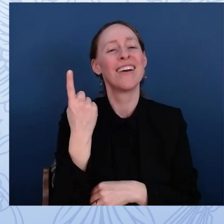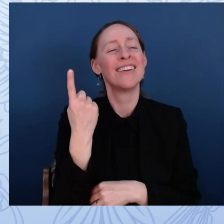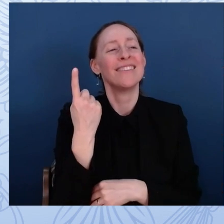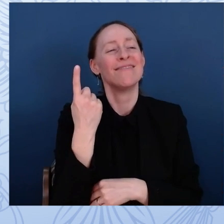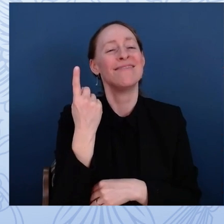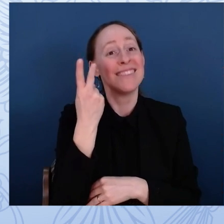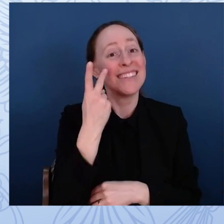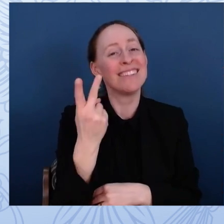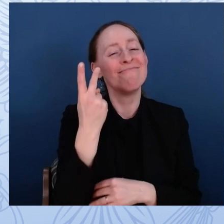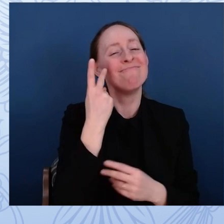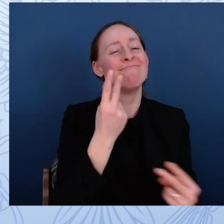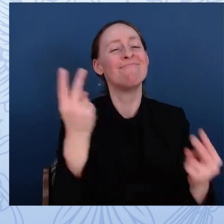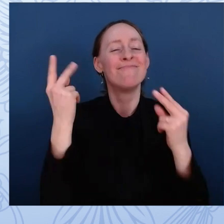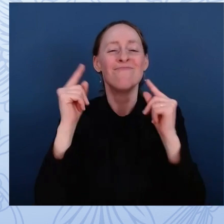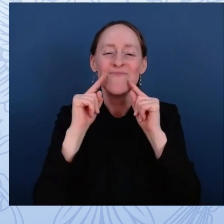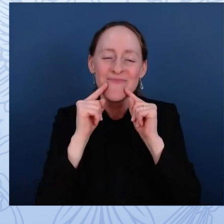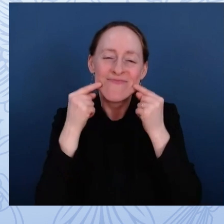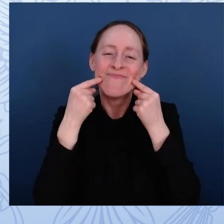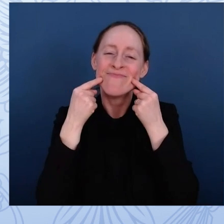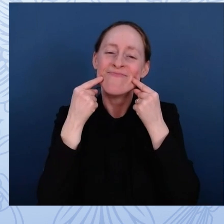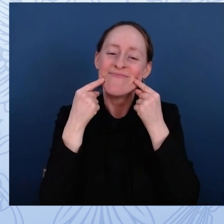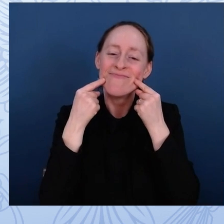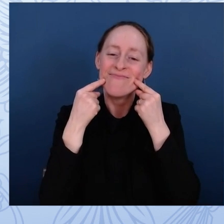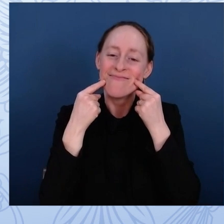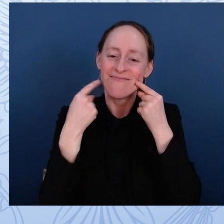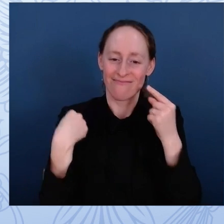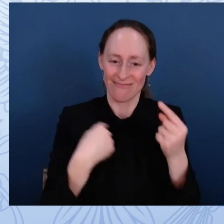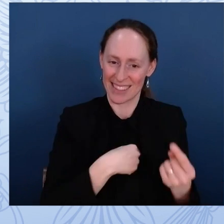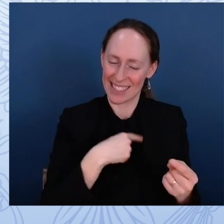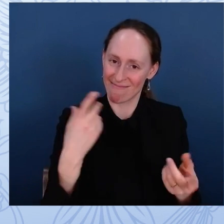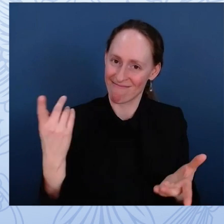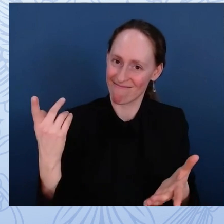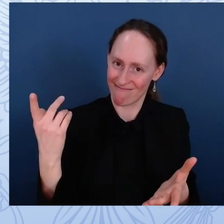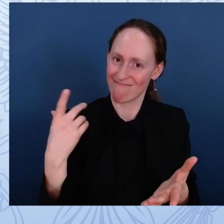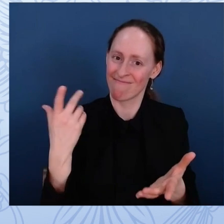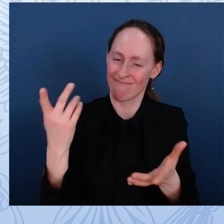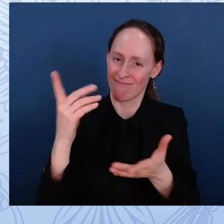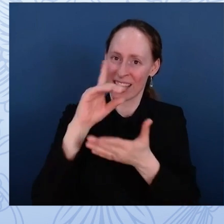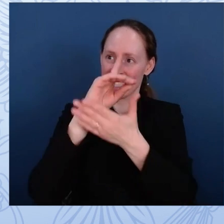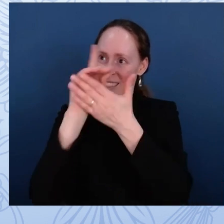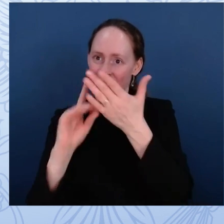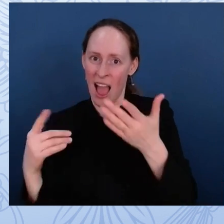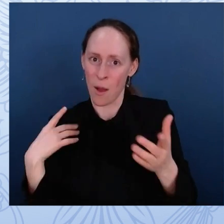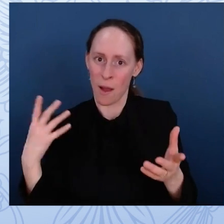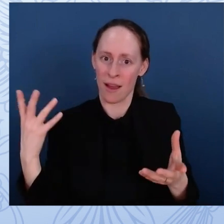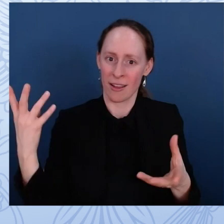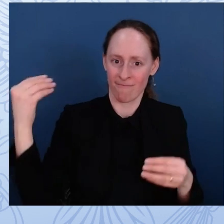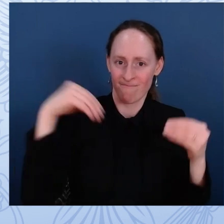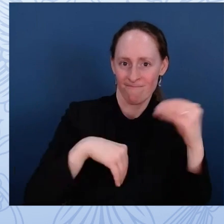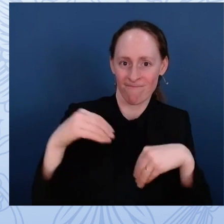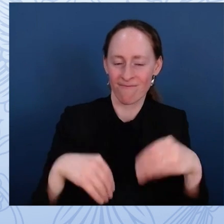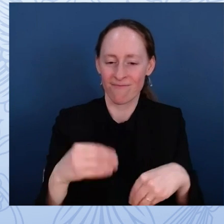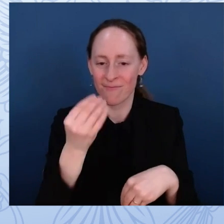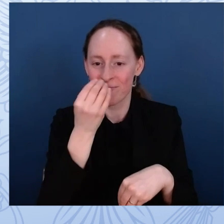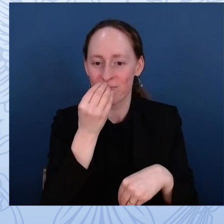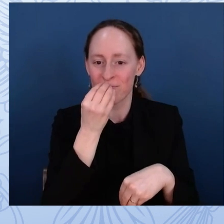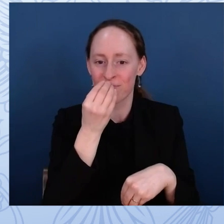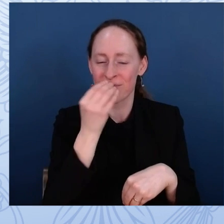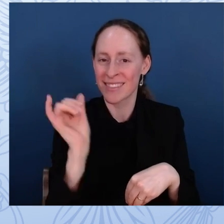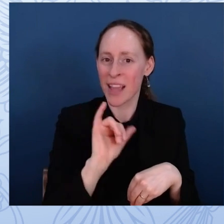And then we want to compliment the dessert with cherry ice cream, and then also inside is salted miso caramel.